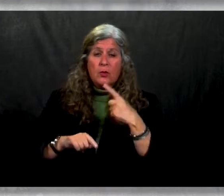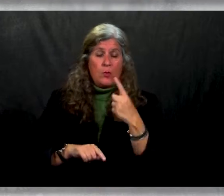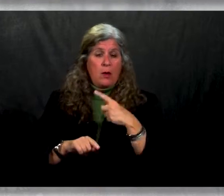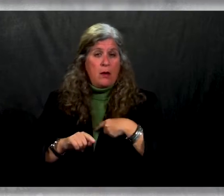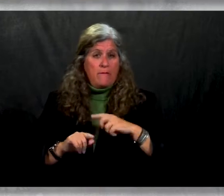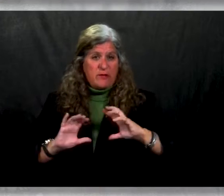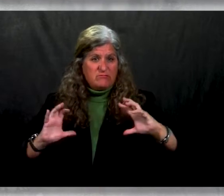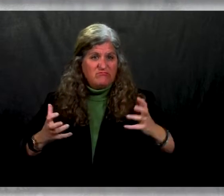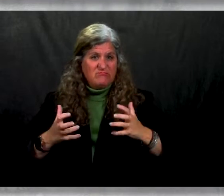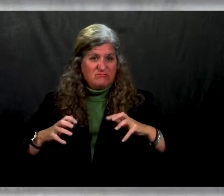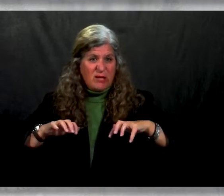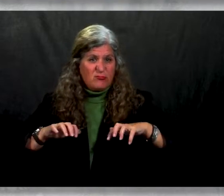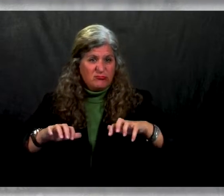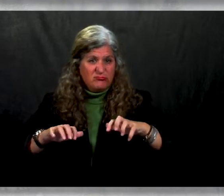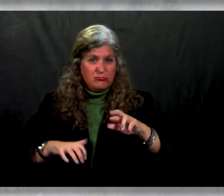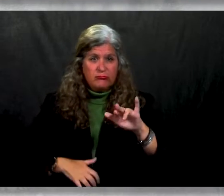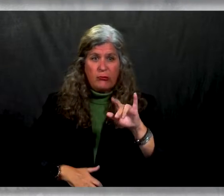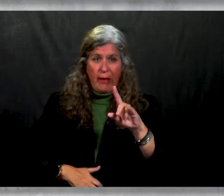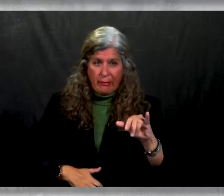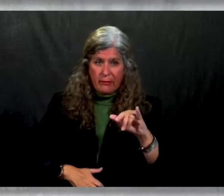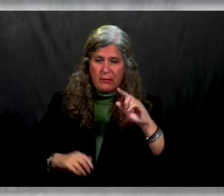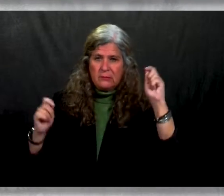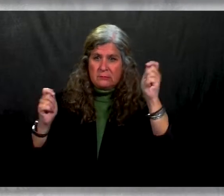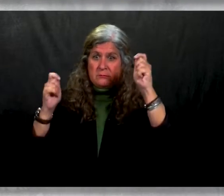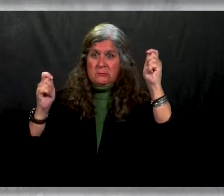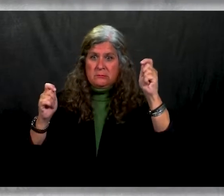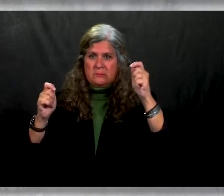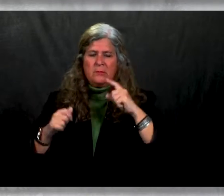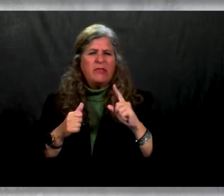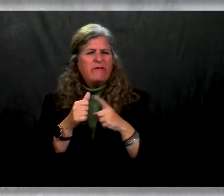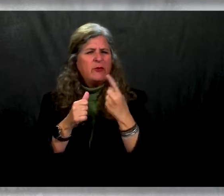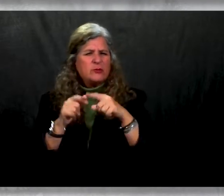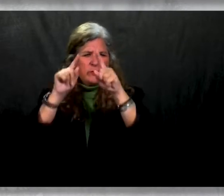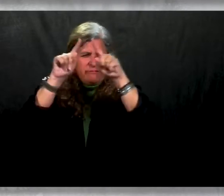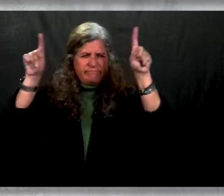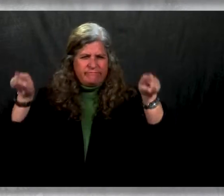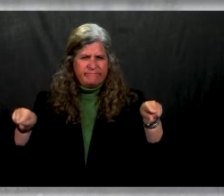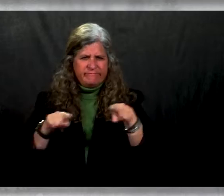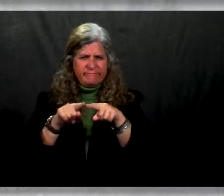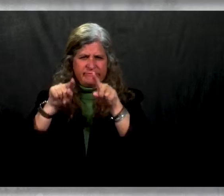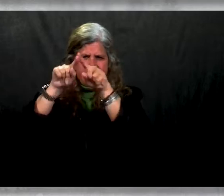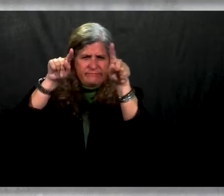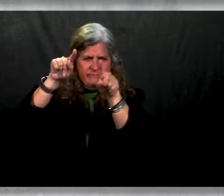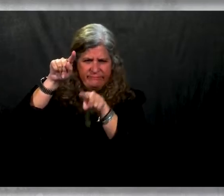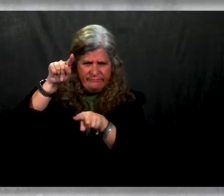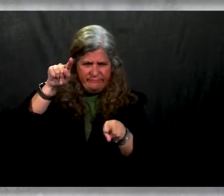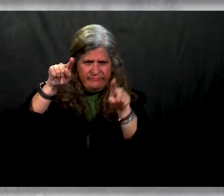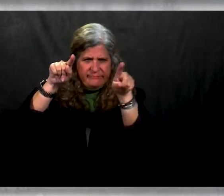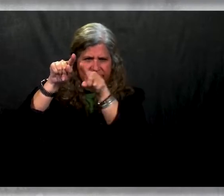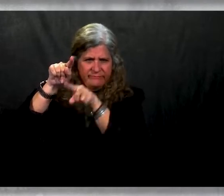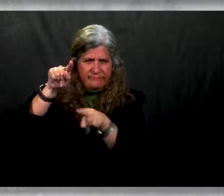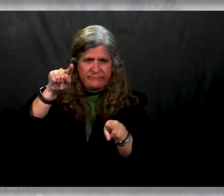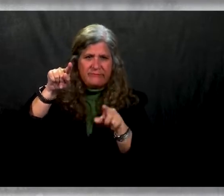and they were kind of strange. The first one made the swastika flag the official flag of the country, that's not so important to our topic.